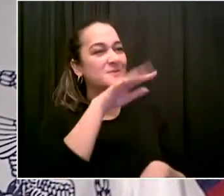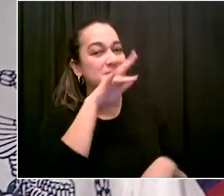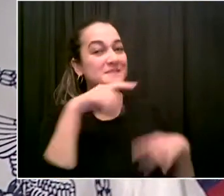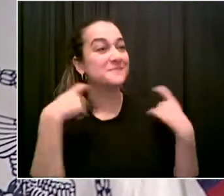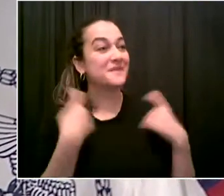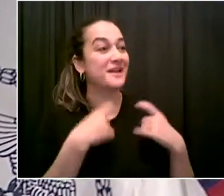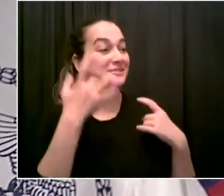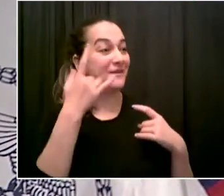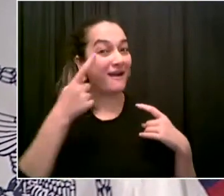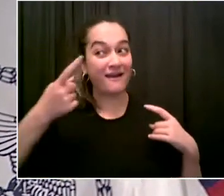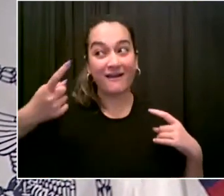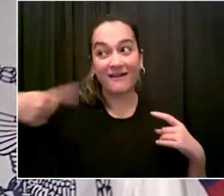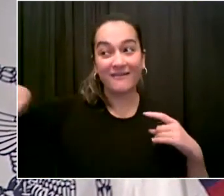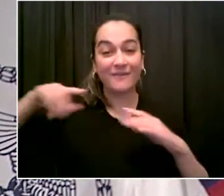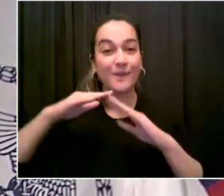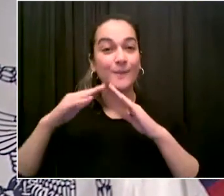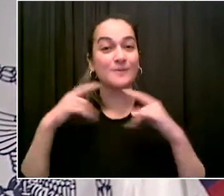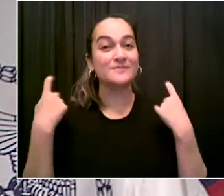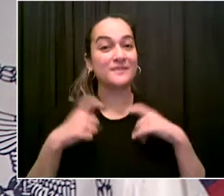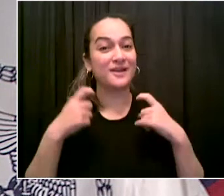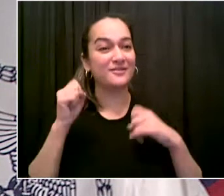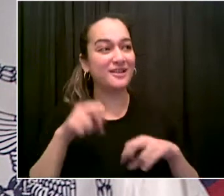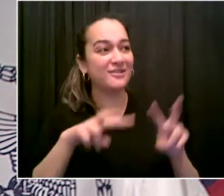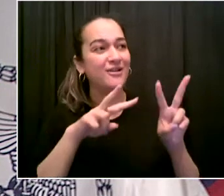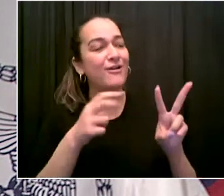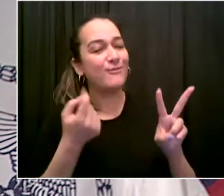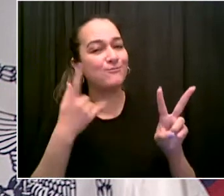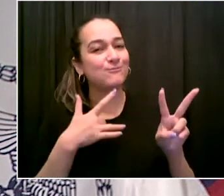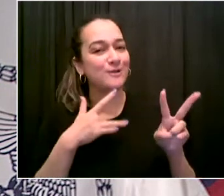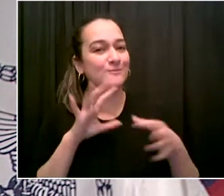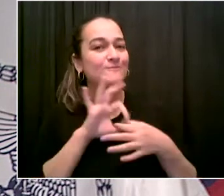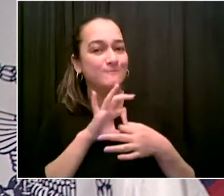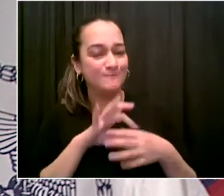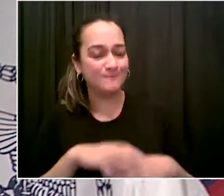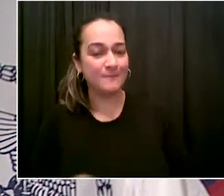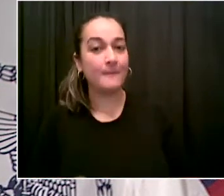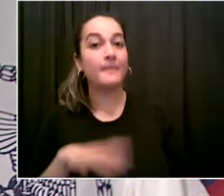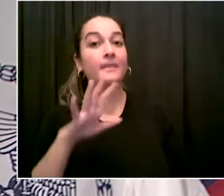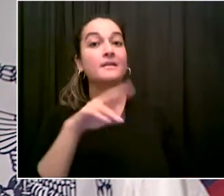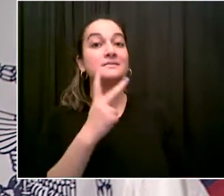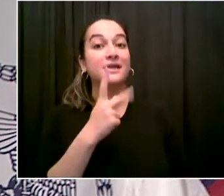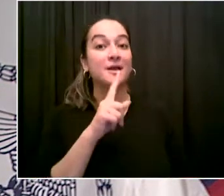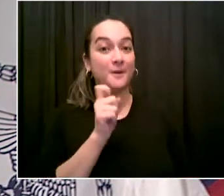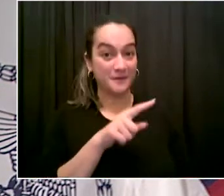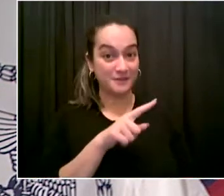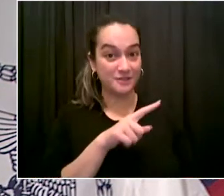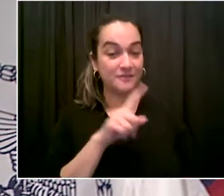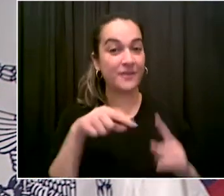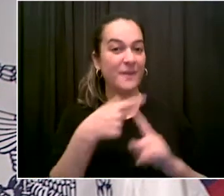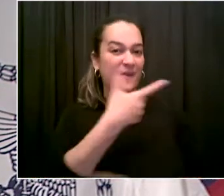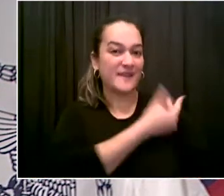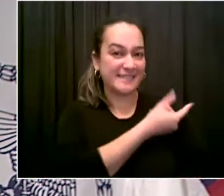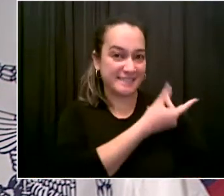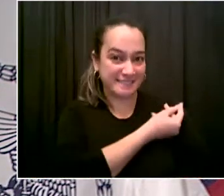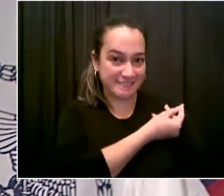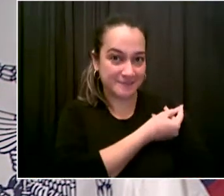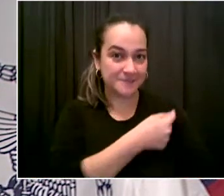KNOW THAT MEANS A LOT FOR THE LATINOS HERE IN NEW YORK. MAYOR, HAVE